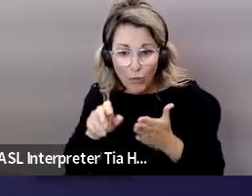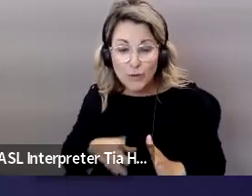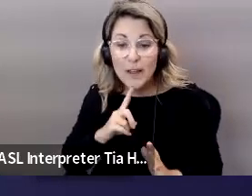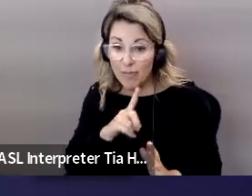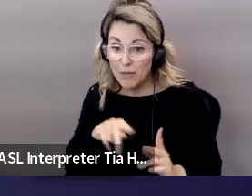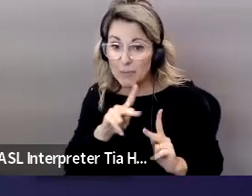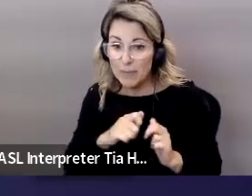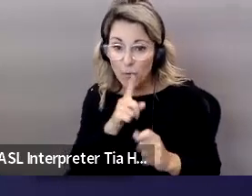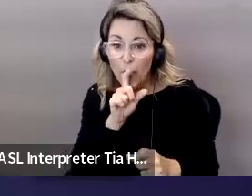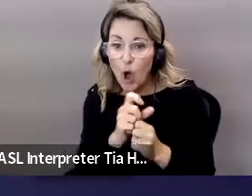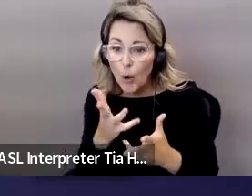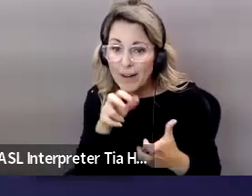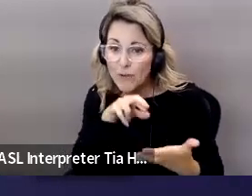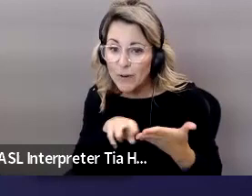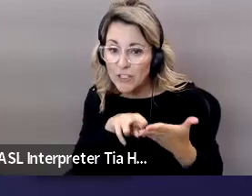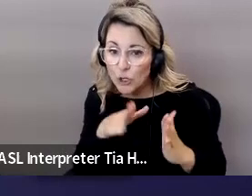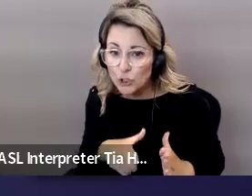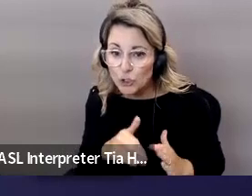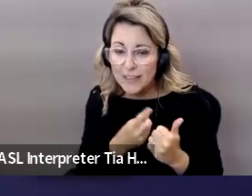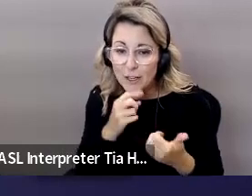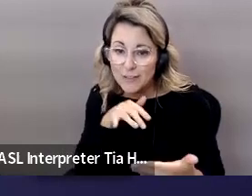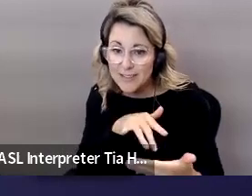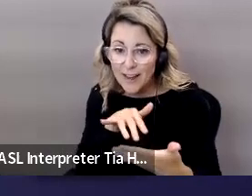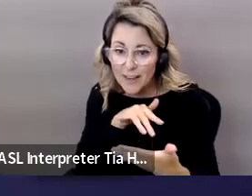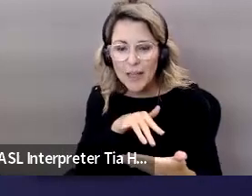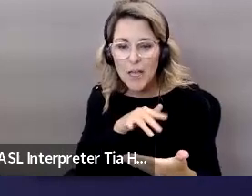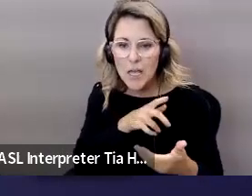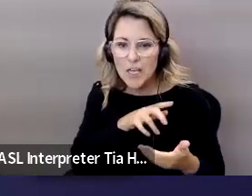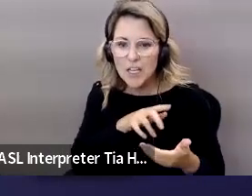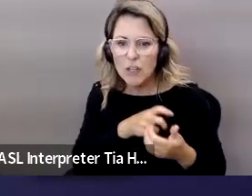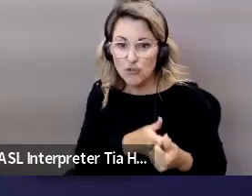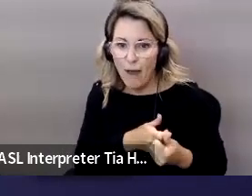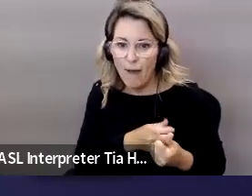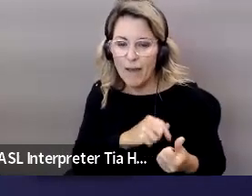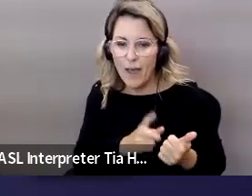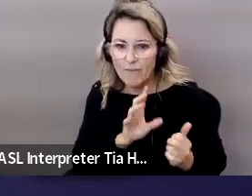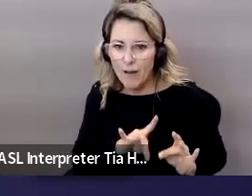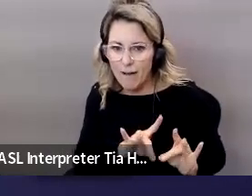and see what they're doing most recently. We can catch articles now really in real time. And then,